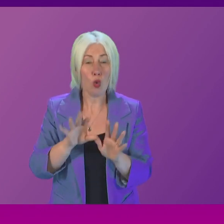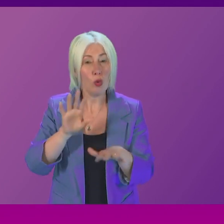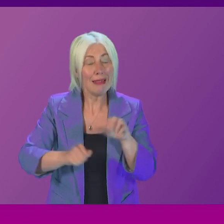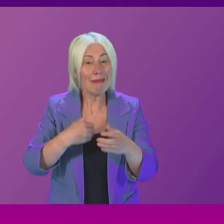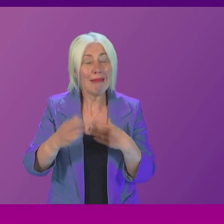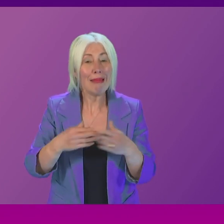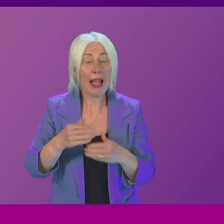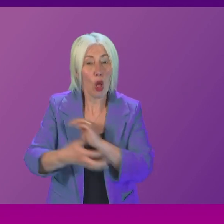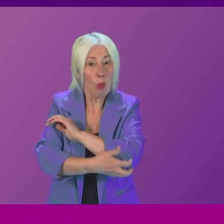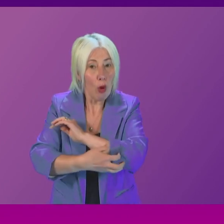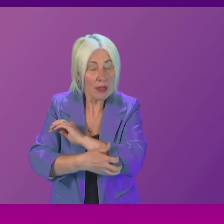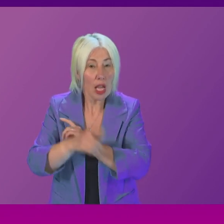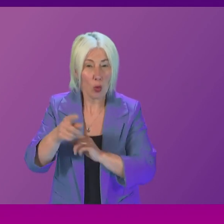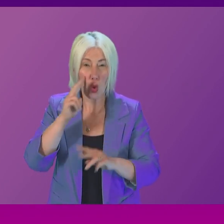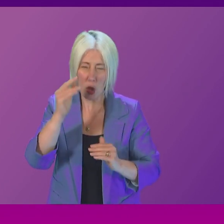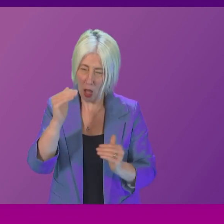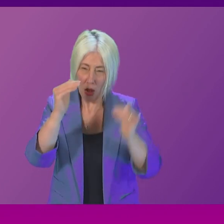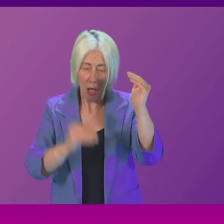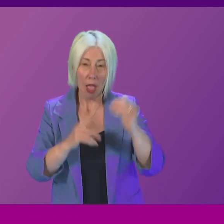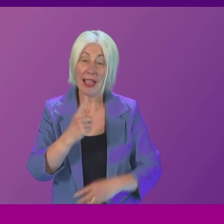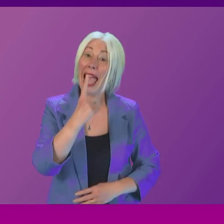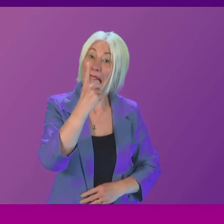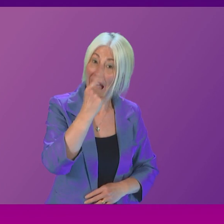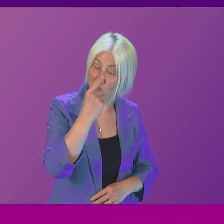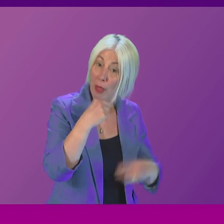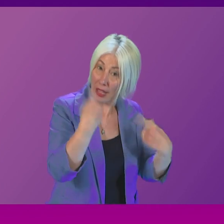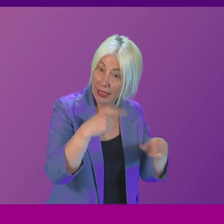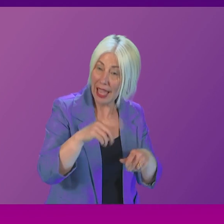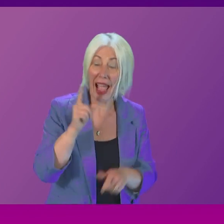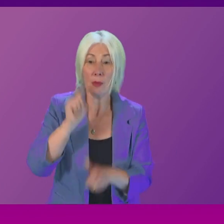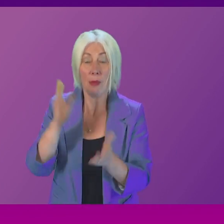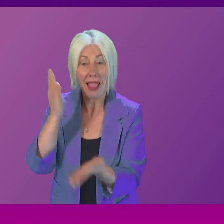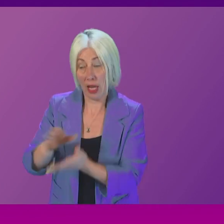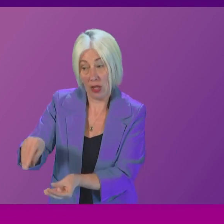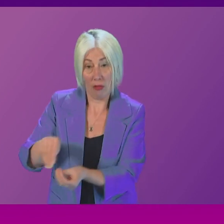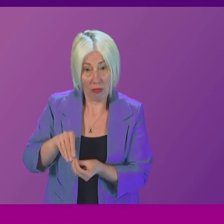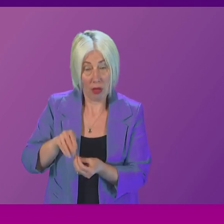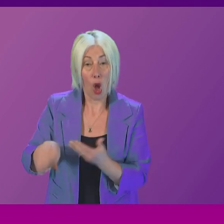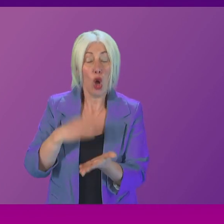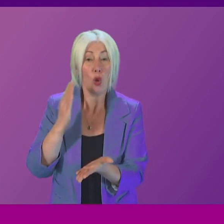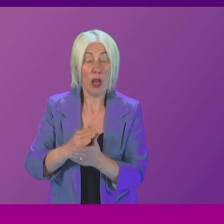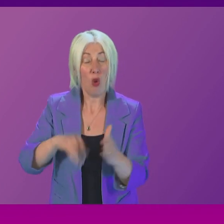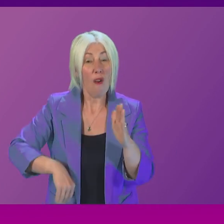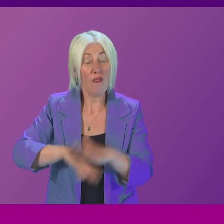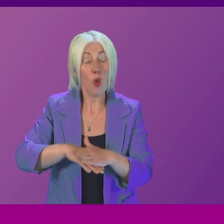and address that concerning disparity between eligibility for, and uptake of, the Scottish child payment to ensure that it has the fullest impact, which we all support?